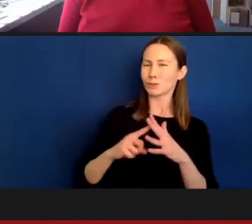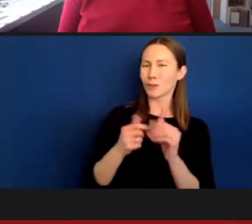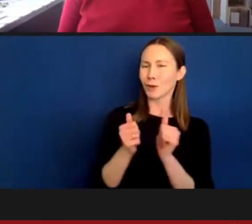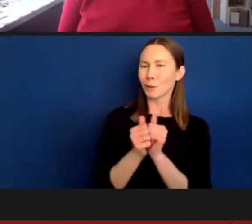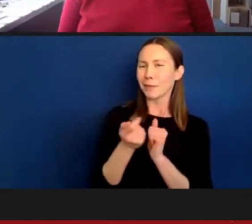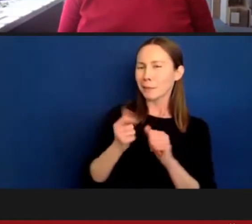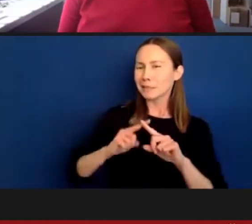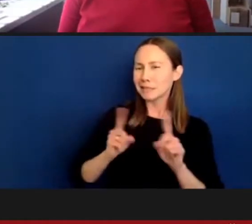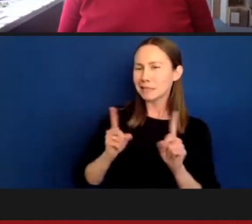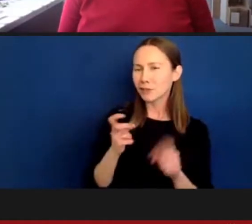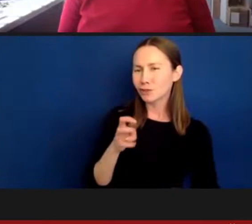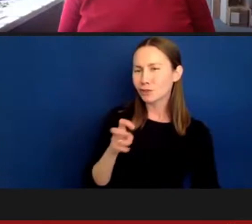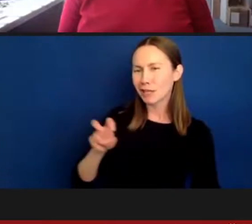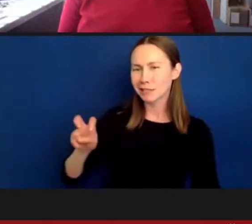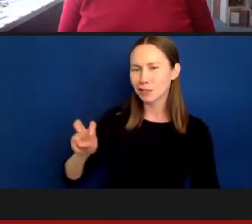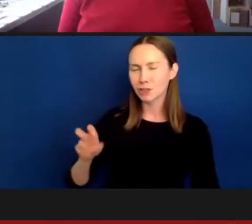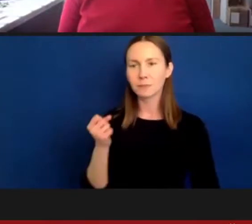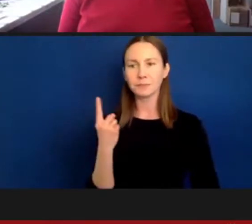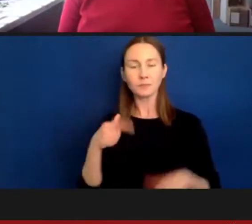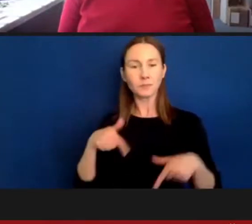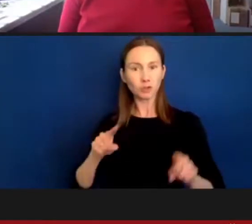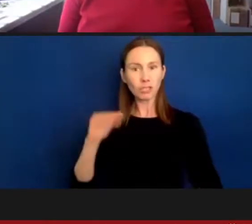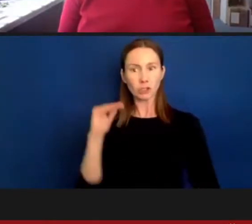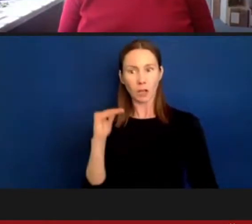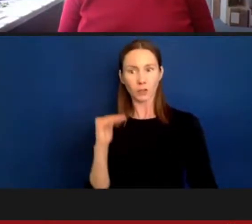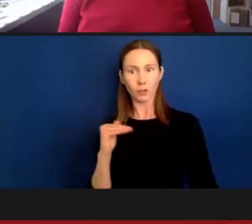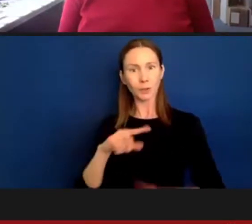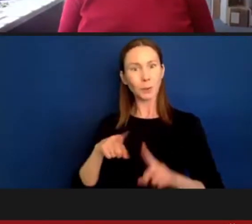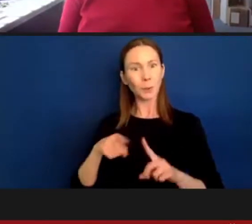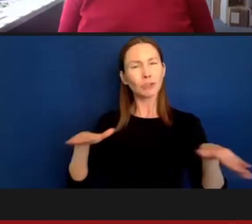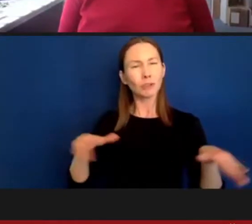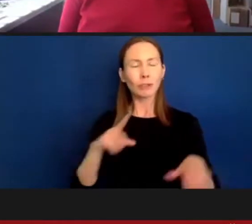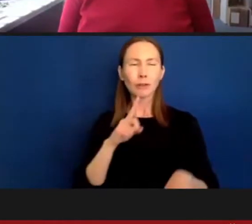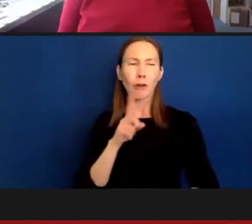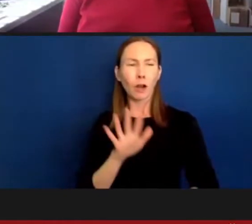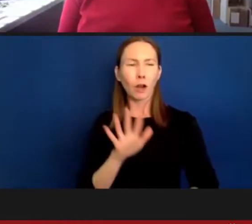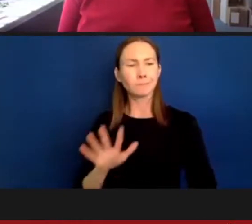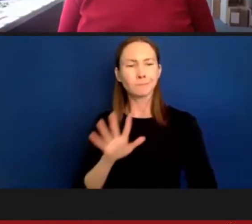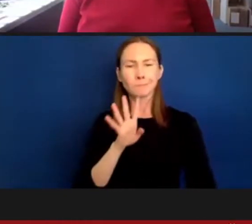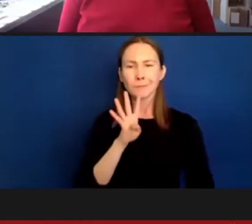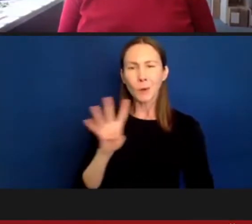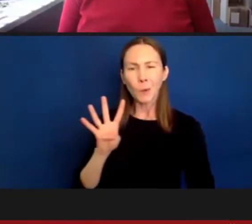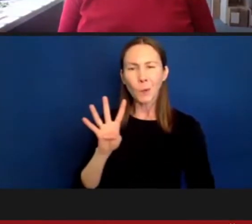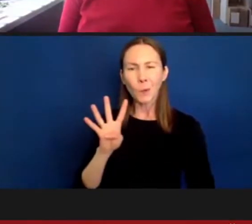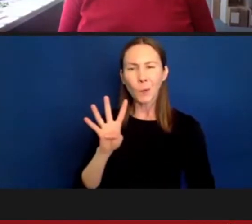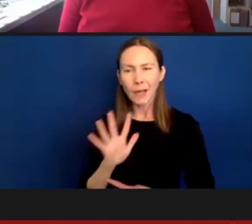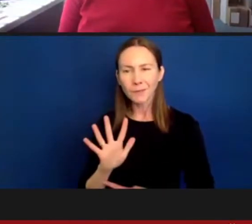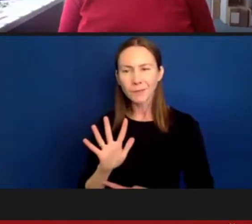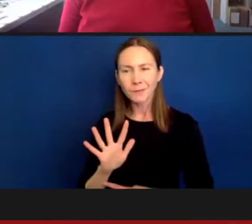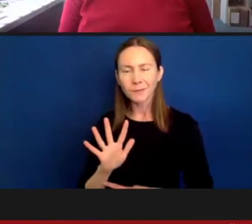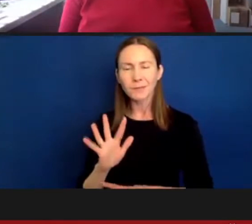In childhood, when children are about four and five years old, if they use a wheelchair,